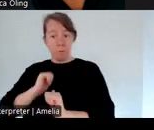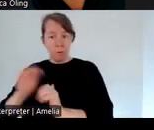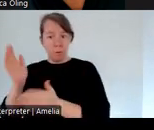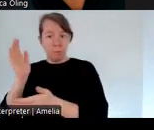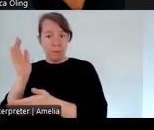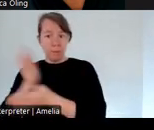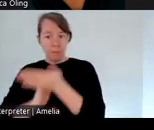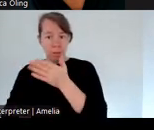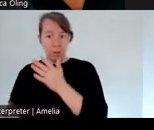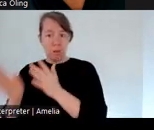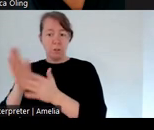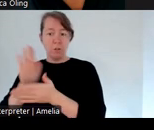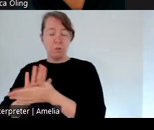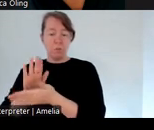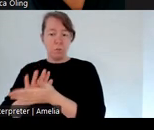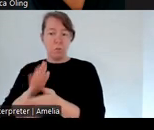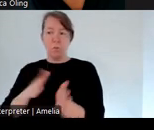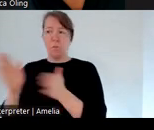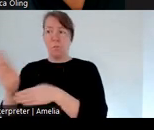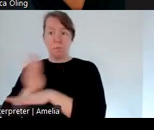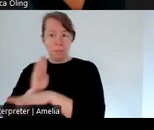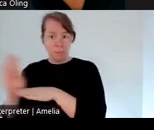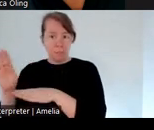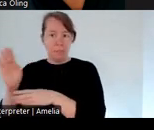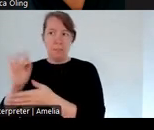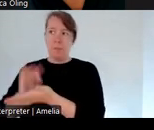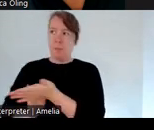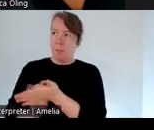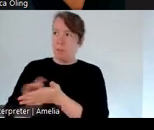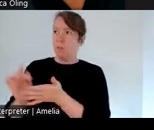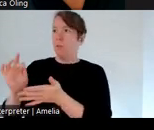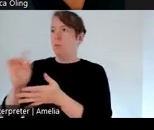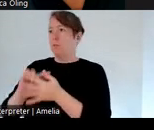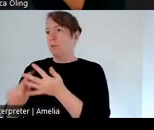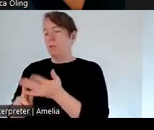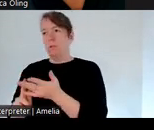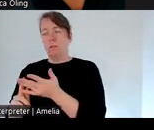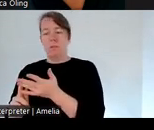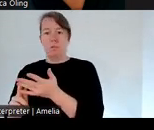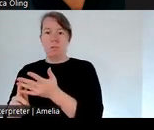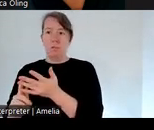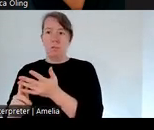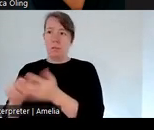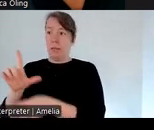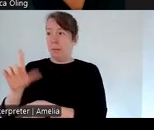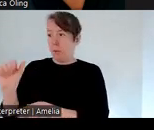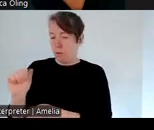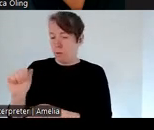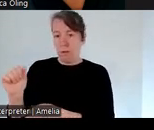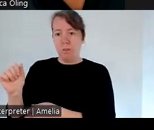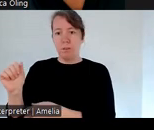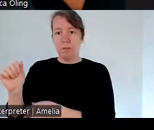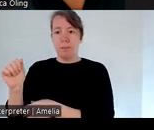There are also business schools, medical schools, um, liberal arts schools, STEM-focused schools.